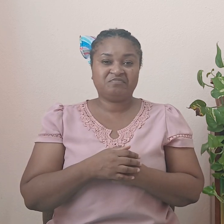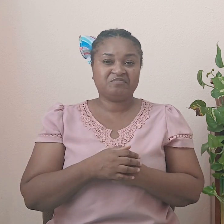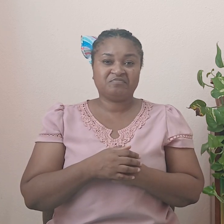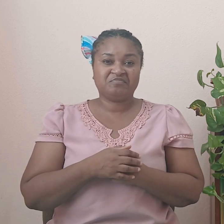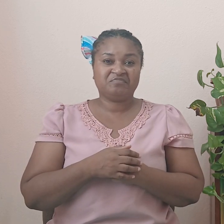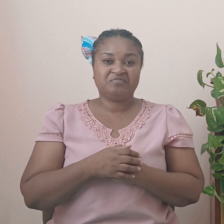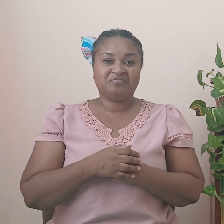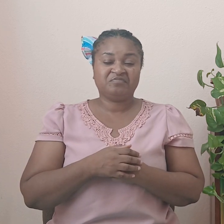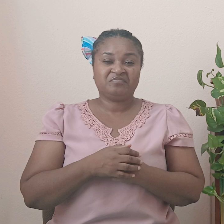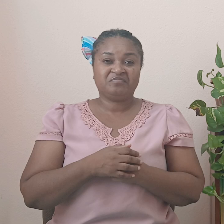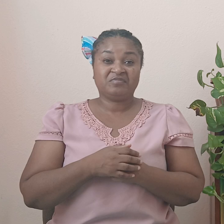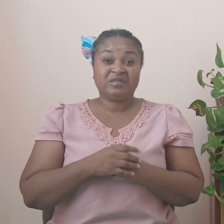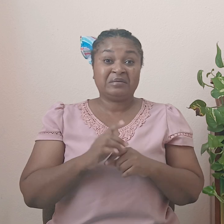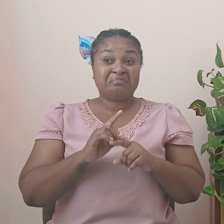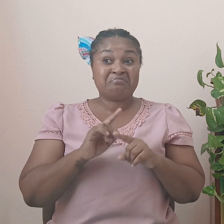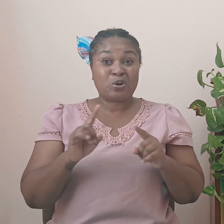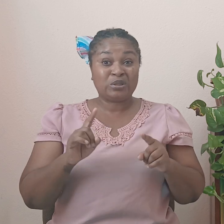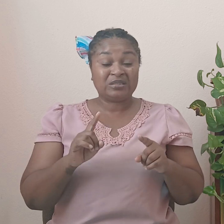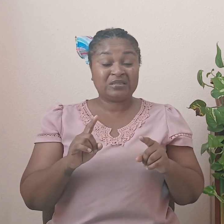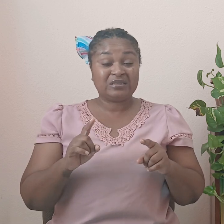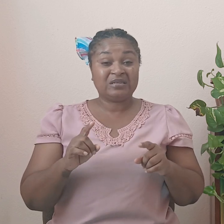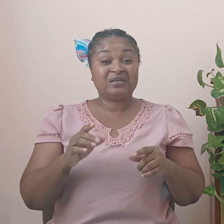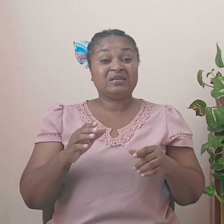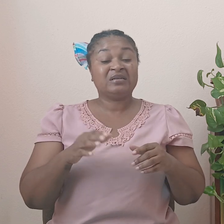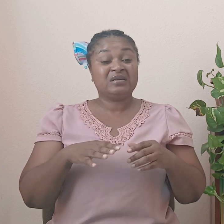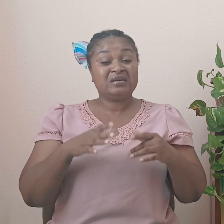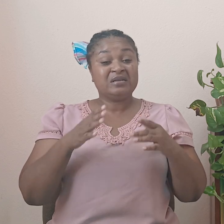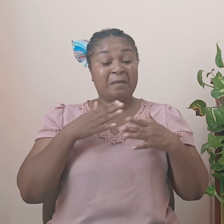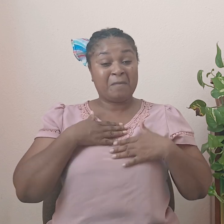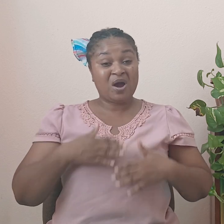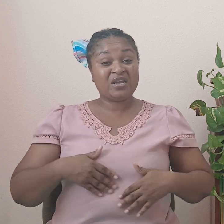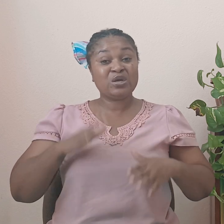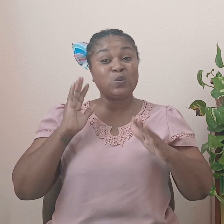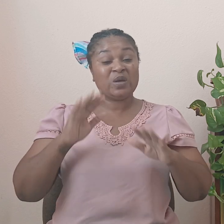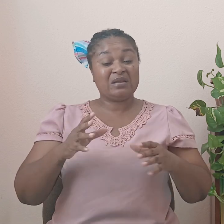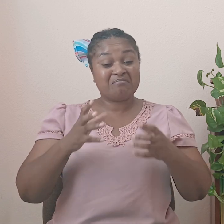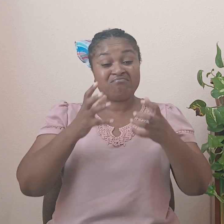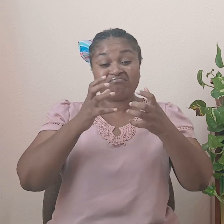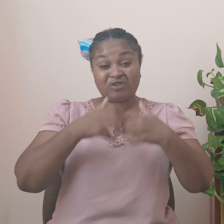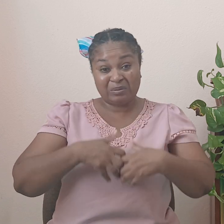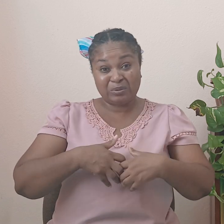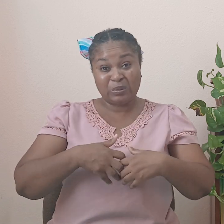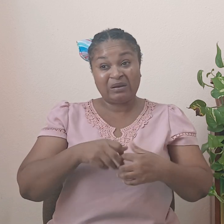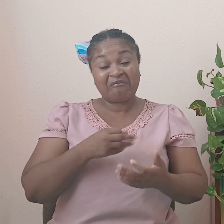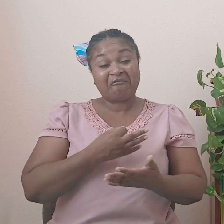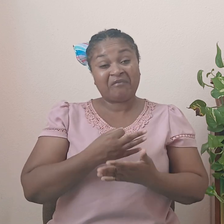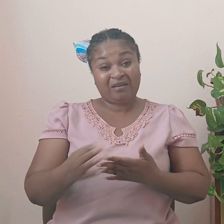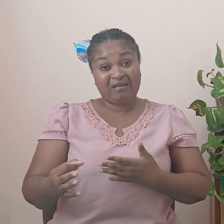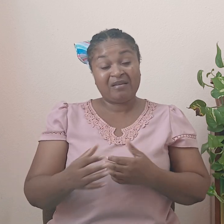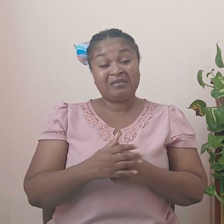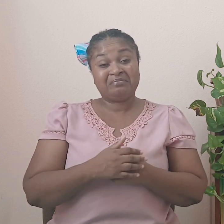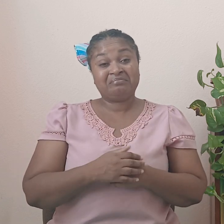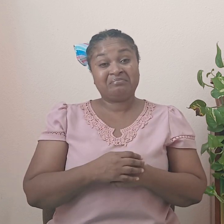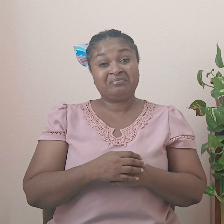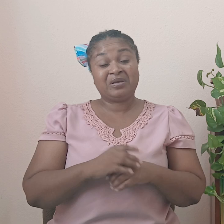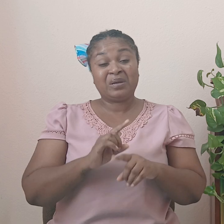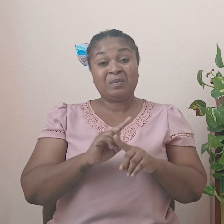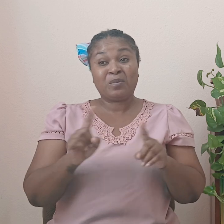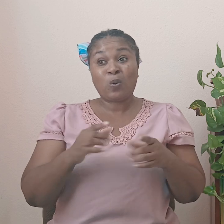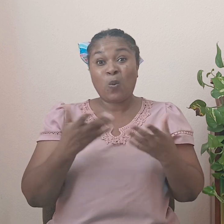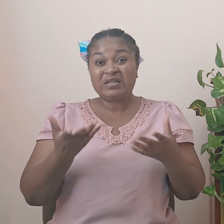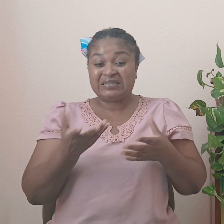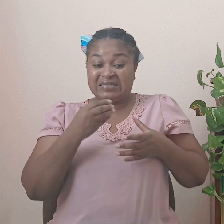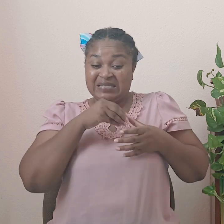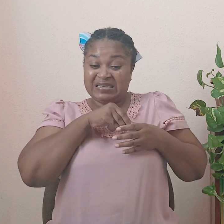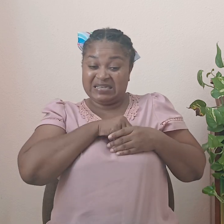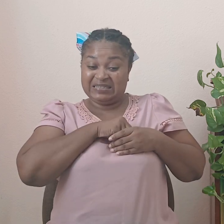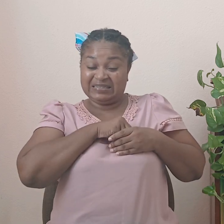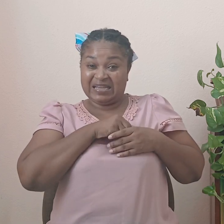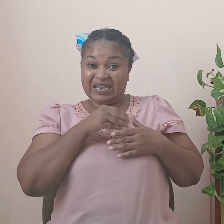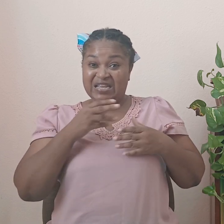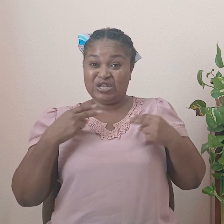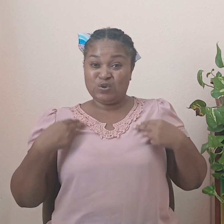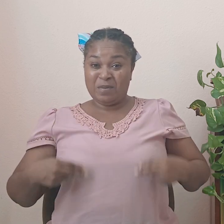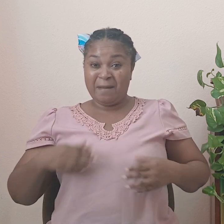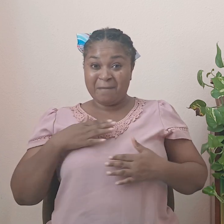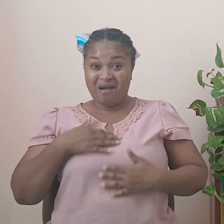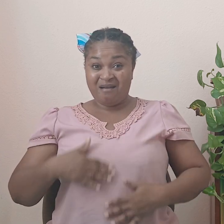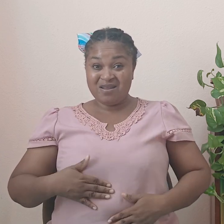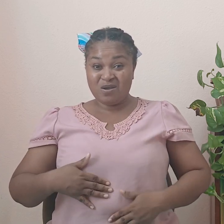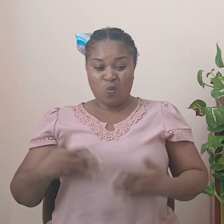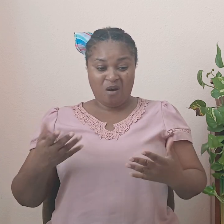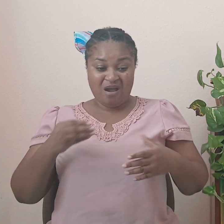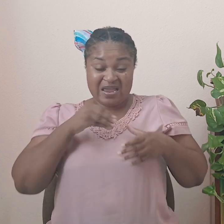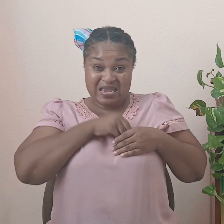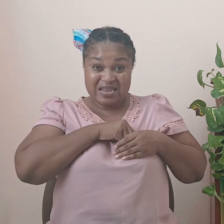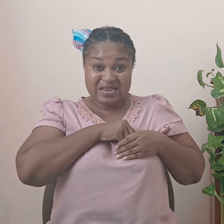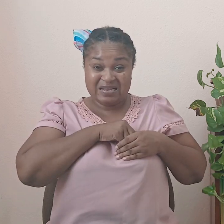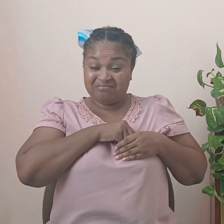shell will break down and fail but what is contained inside this outer human shell,